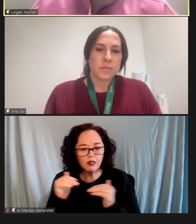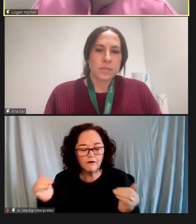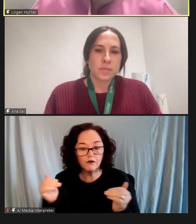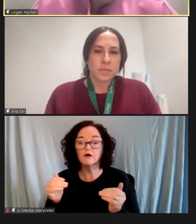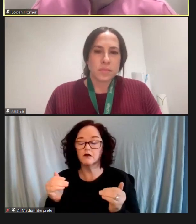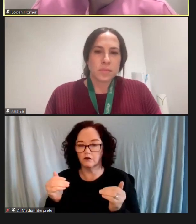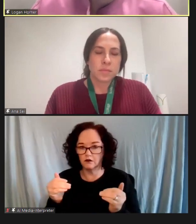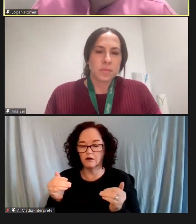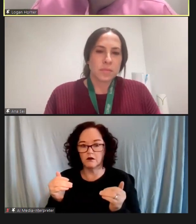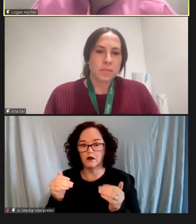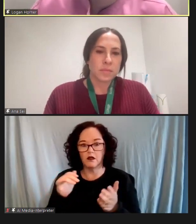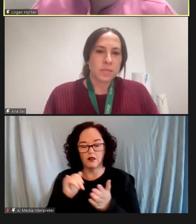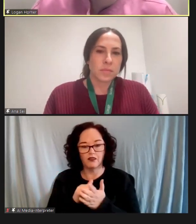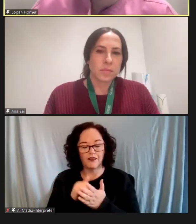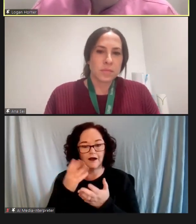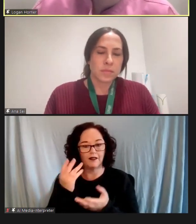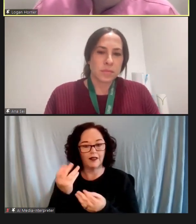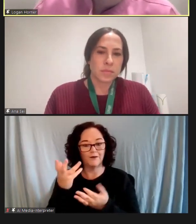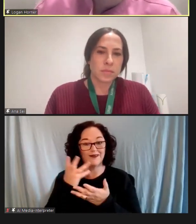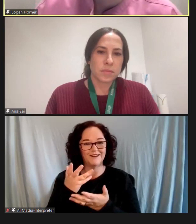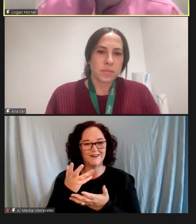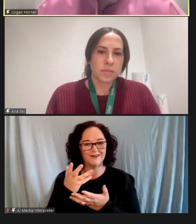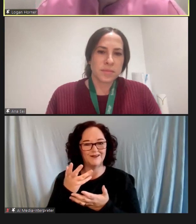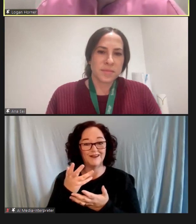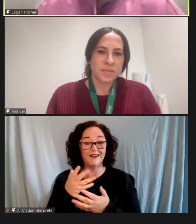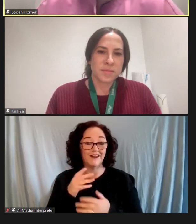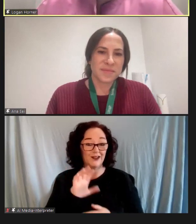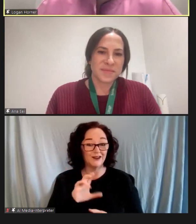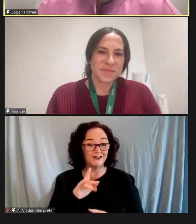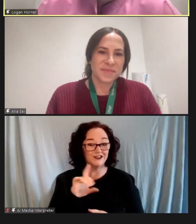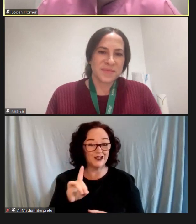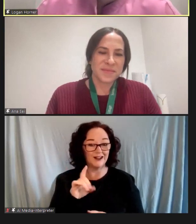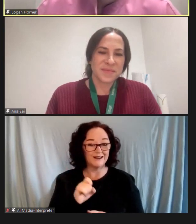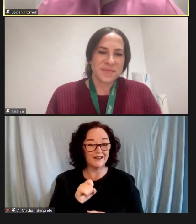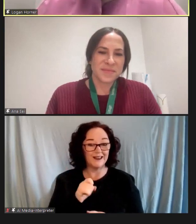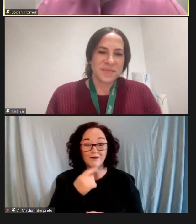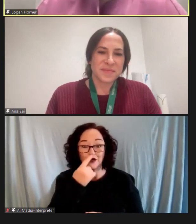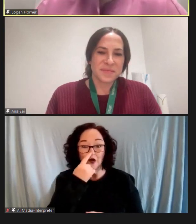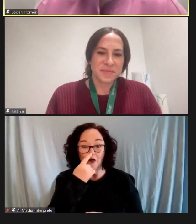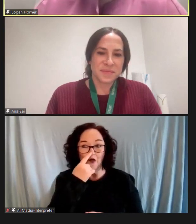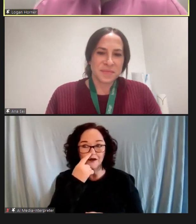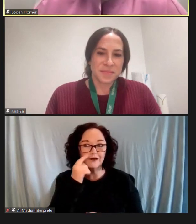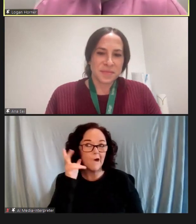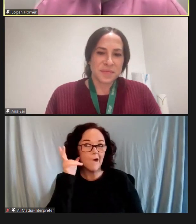nosy can your child be how much can they